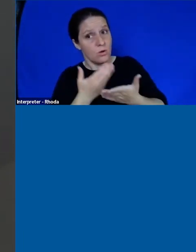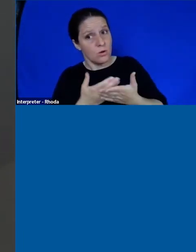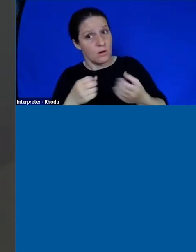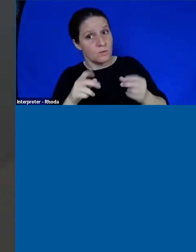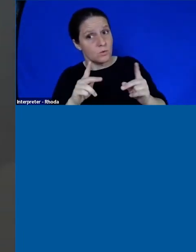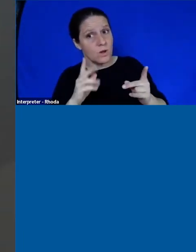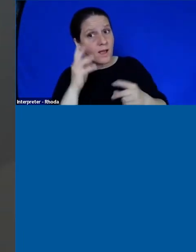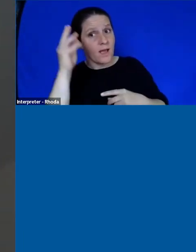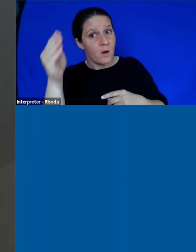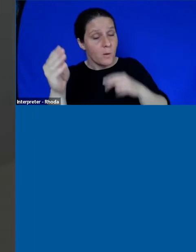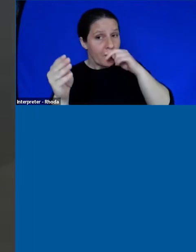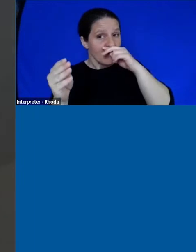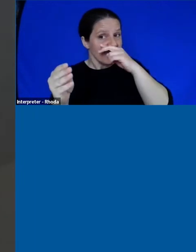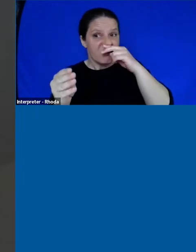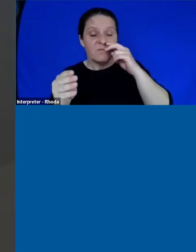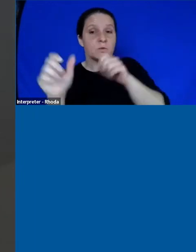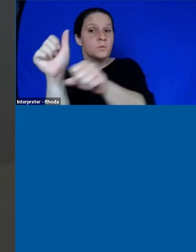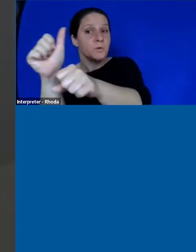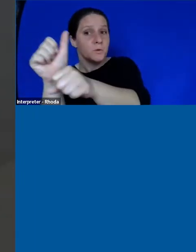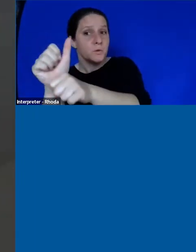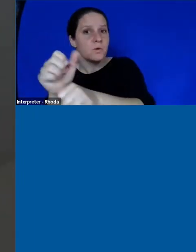Or should I be staying home here in Berkeley?